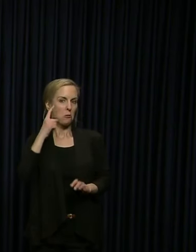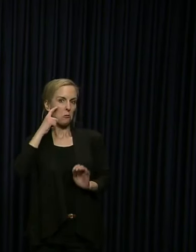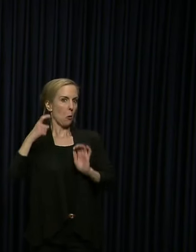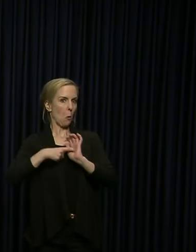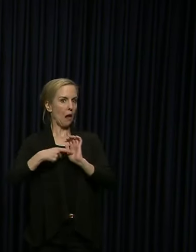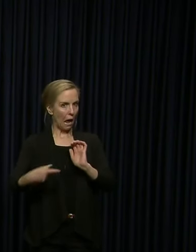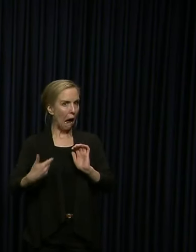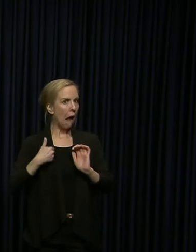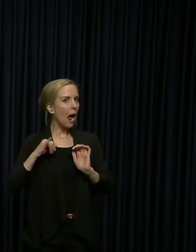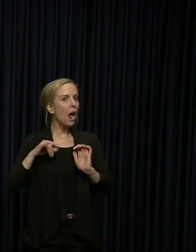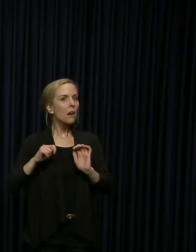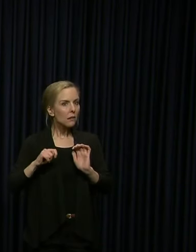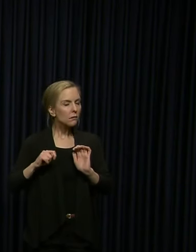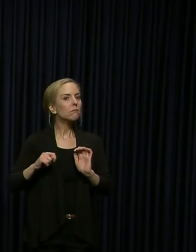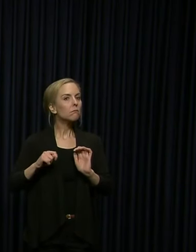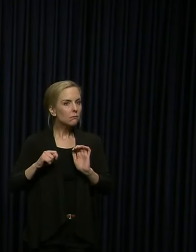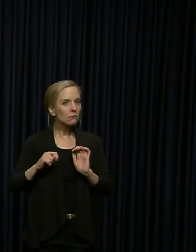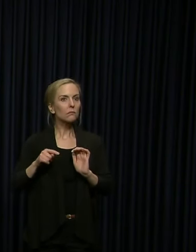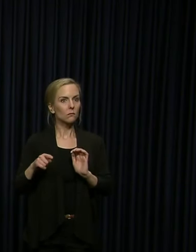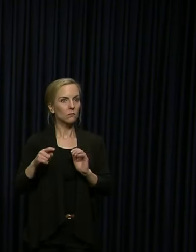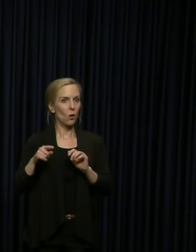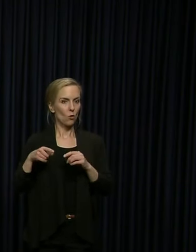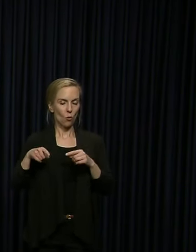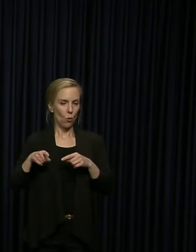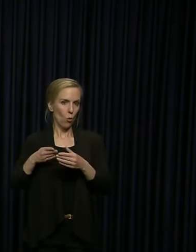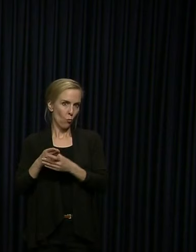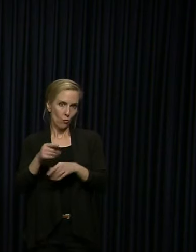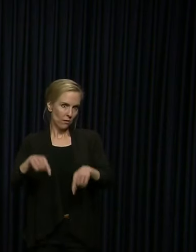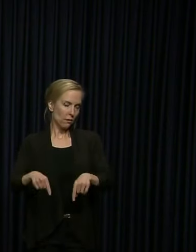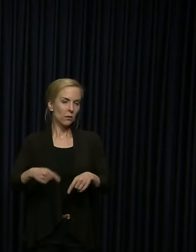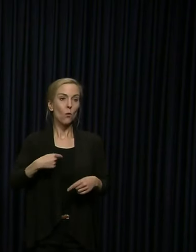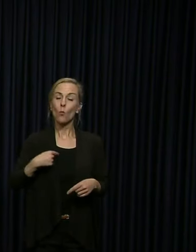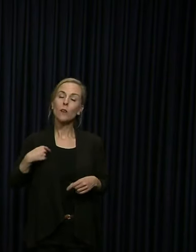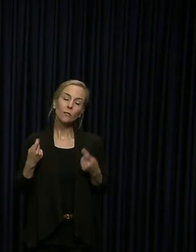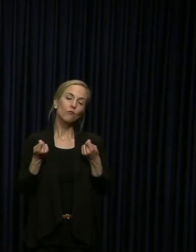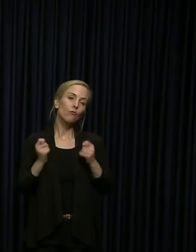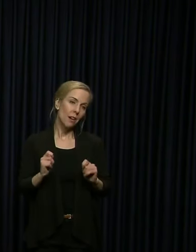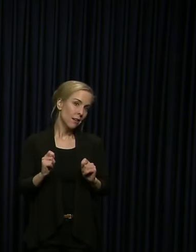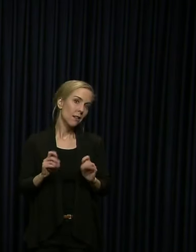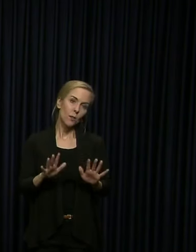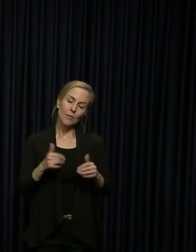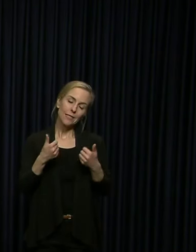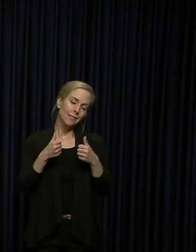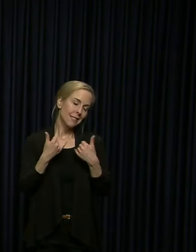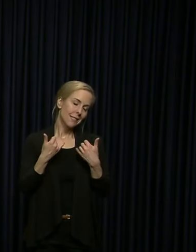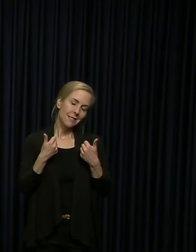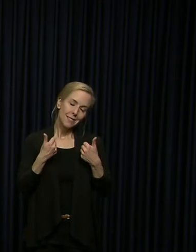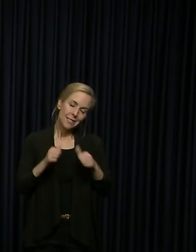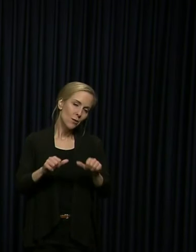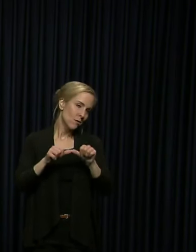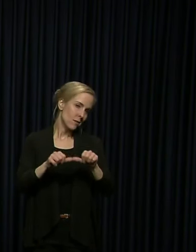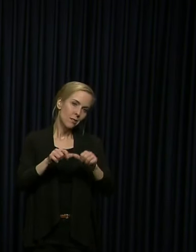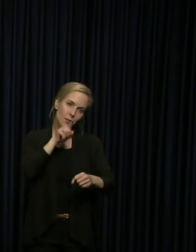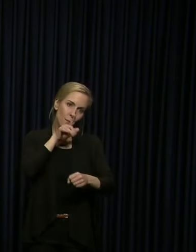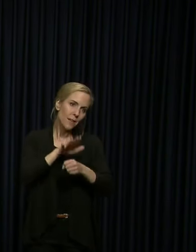ANY TIMELINE ON USING IT WIDESPREAD? THE QUESTION IS NEW TREATMENTS OR TREATMENTS OUT